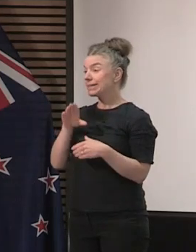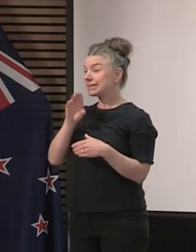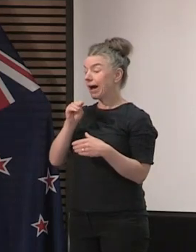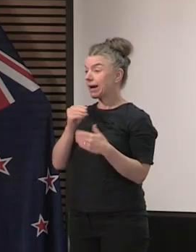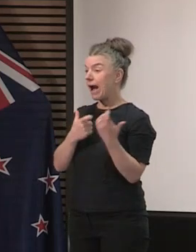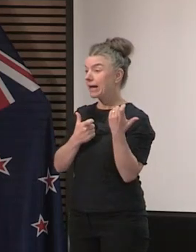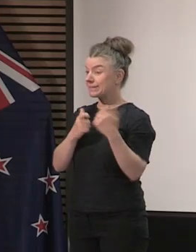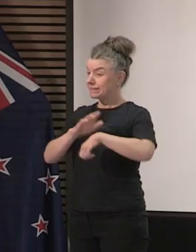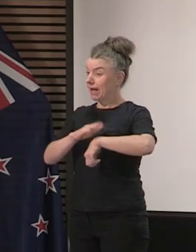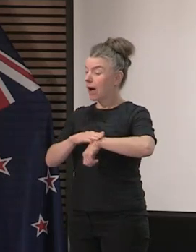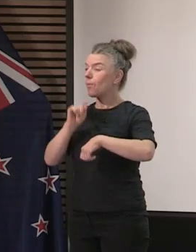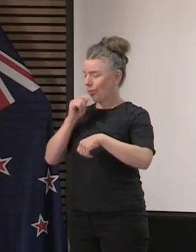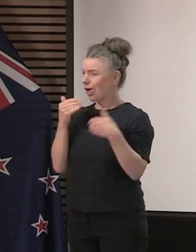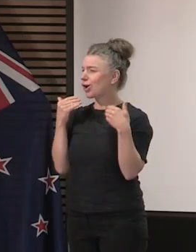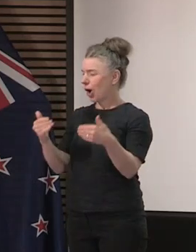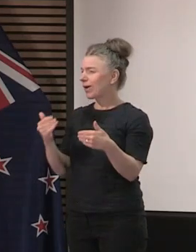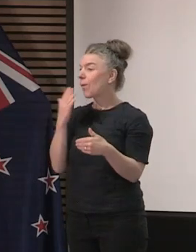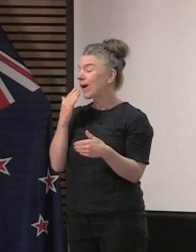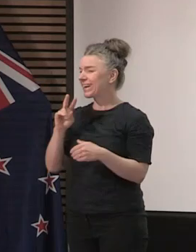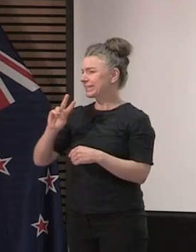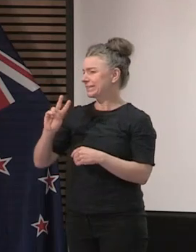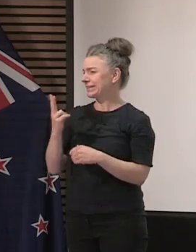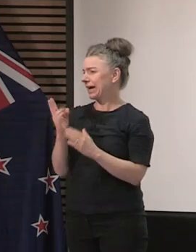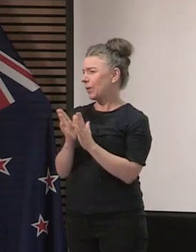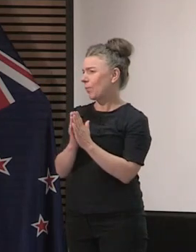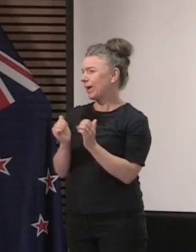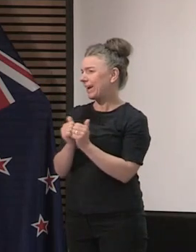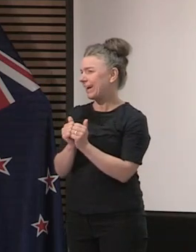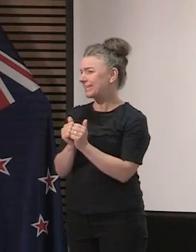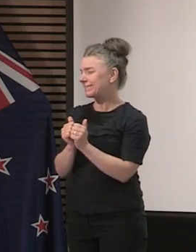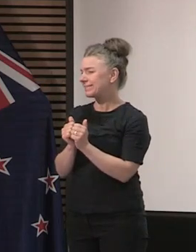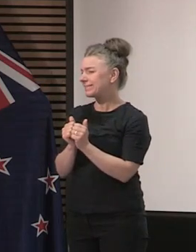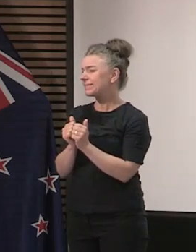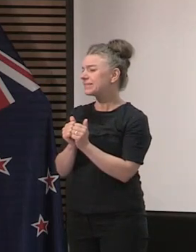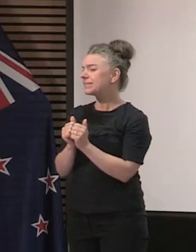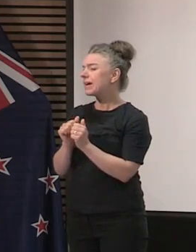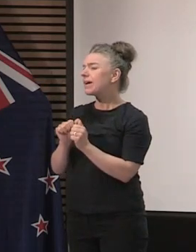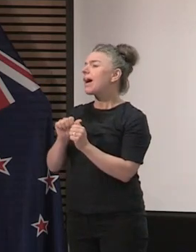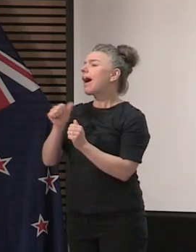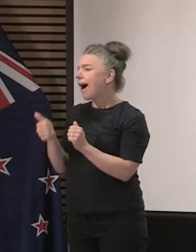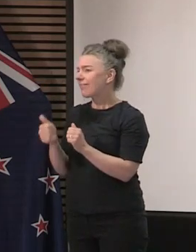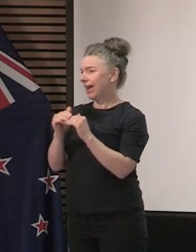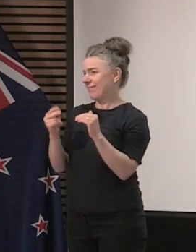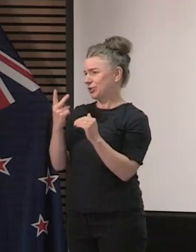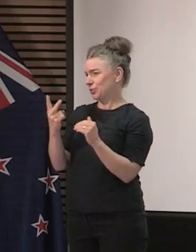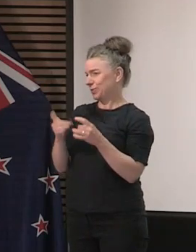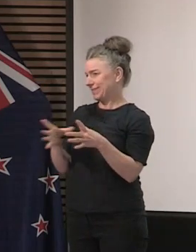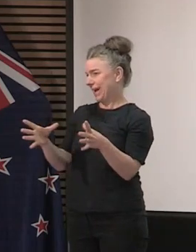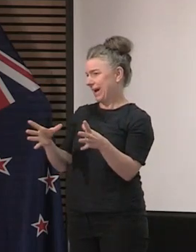season for some people. For that reason, the duck hunting season will go ahead in the